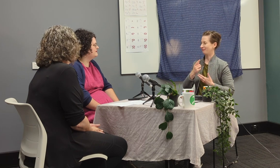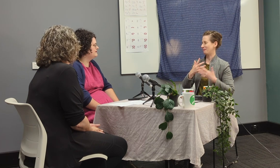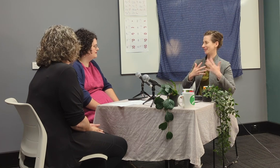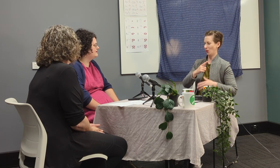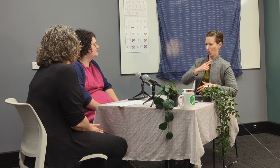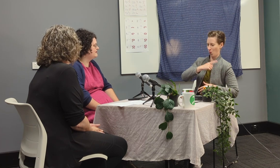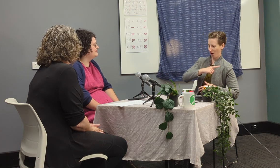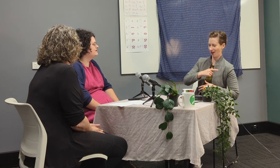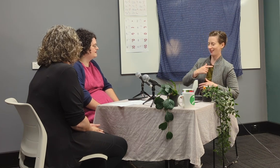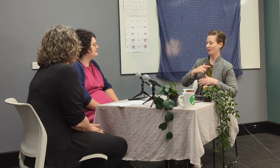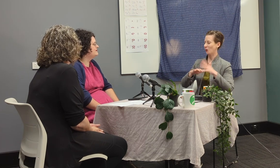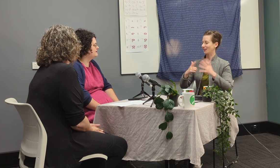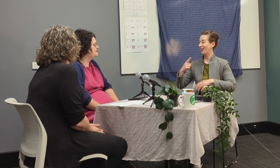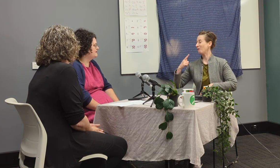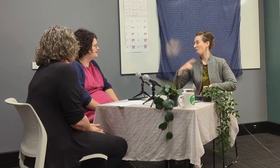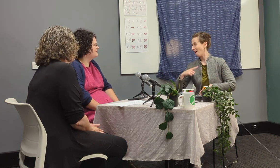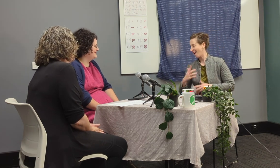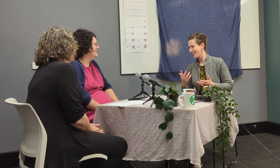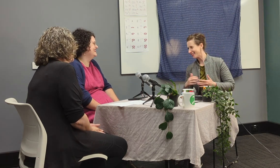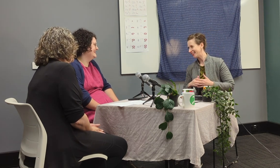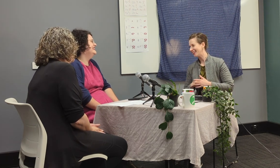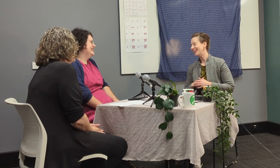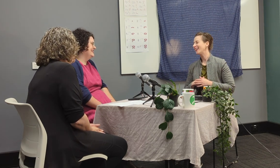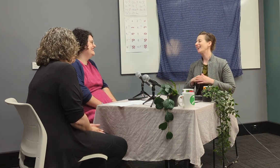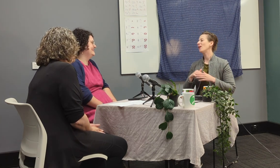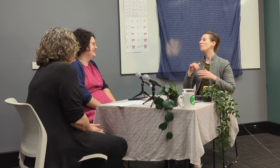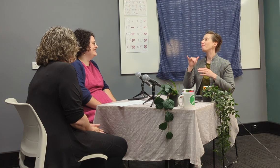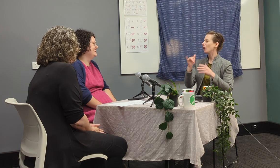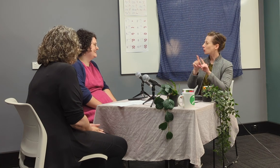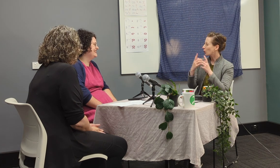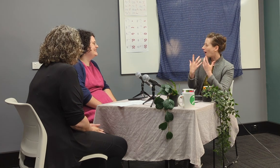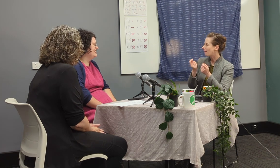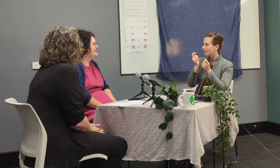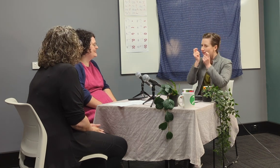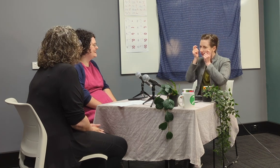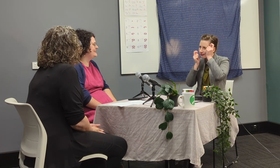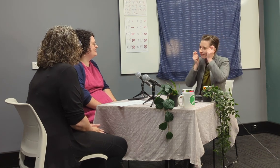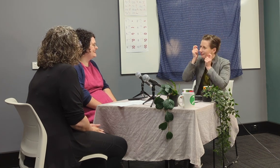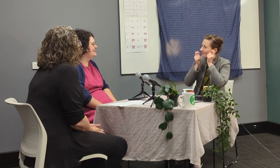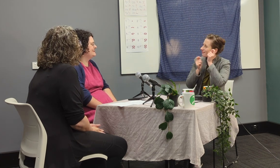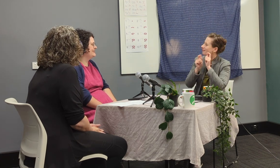I mean, I’m signing the BSL sign for “why” while I’m talking about it.